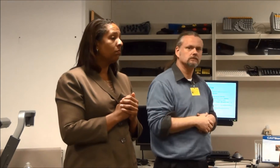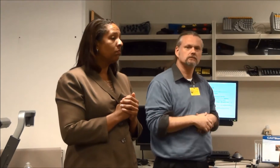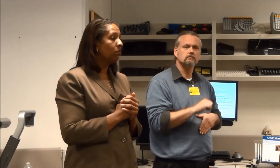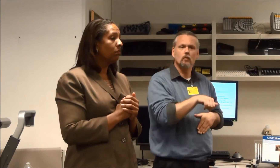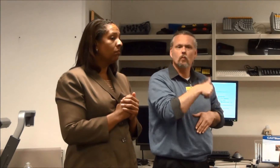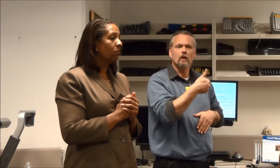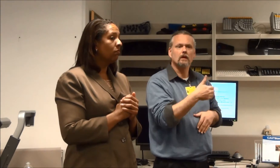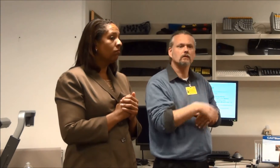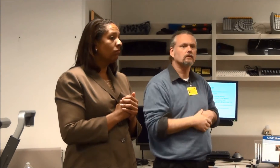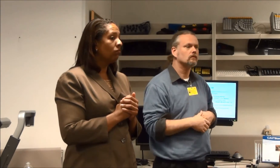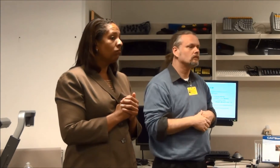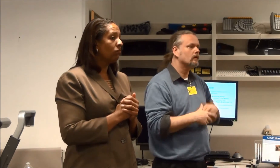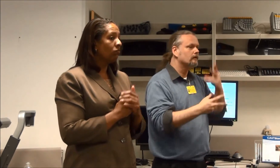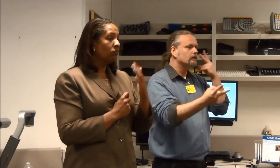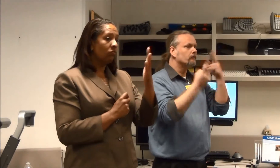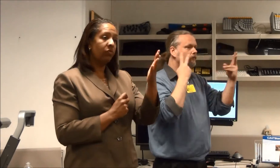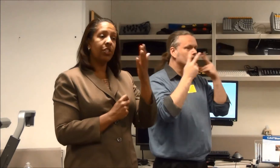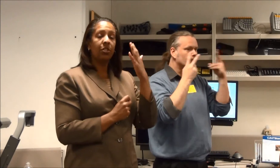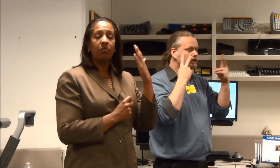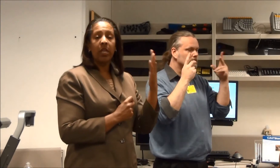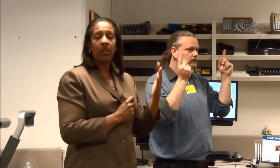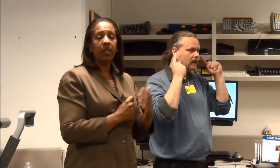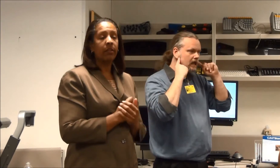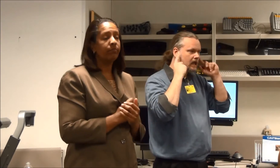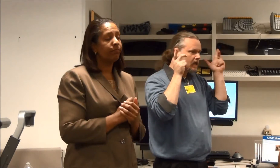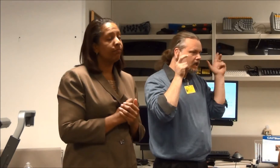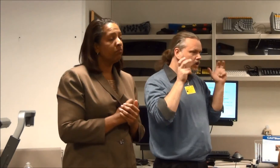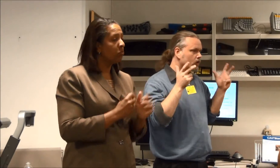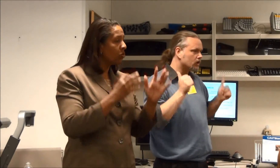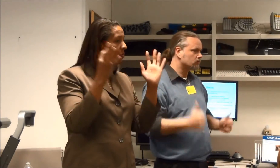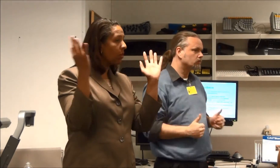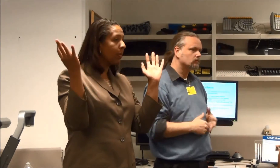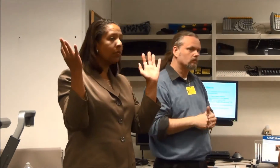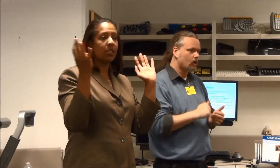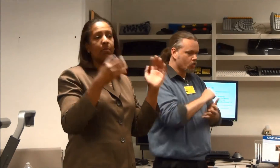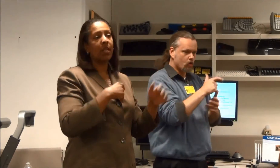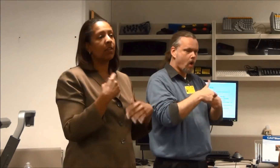Participant: Vision, hearing. Jo Linda Johnson: Vision, hearing. Those are all big ones.